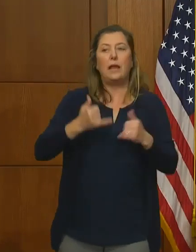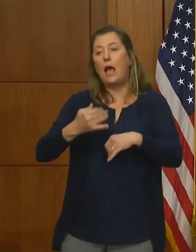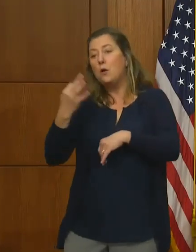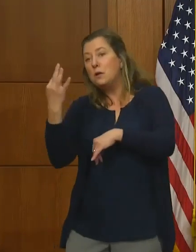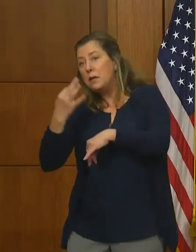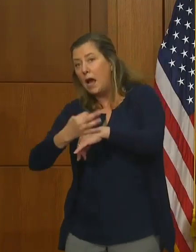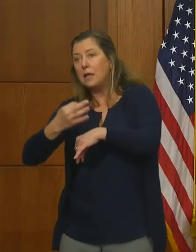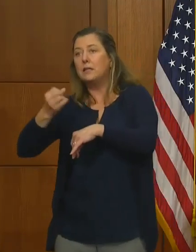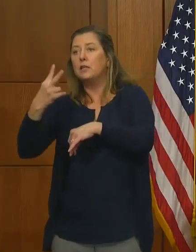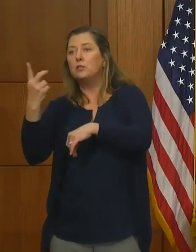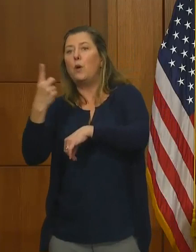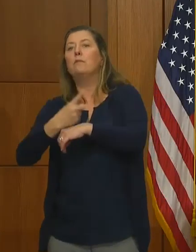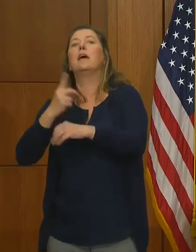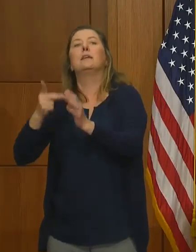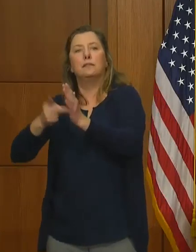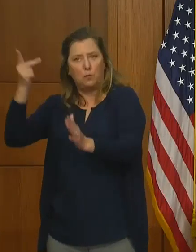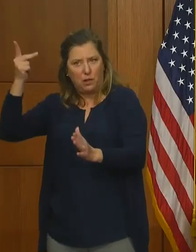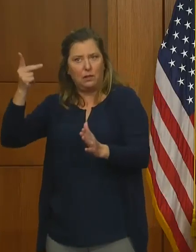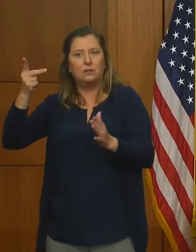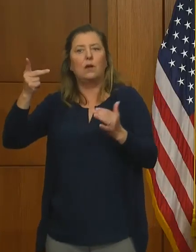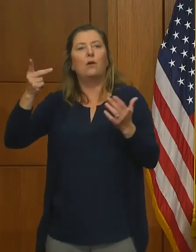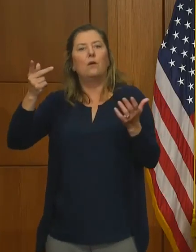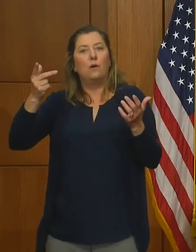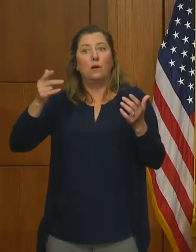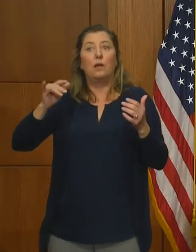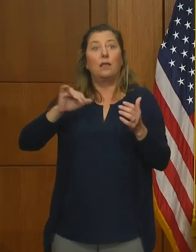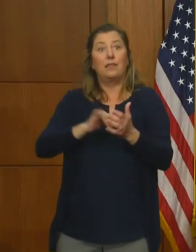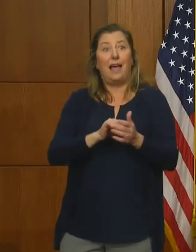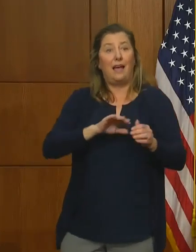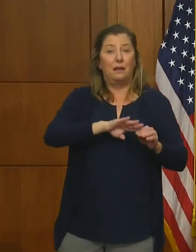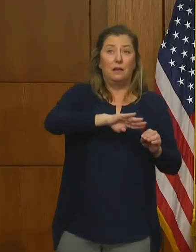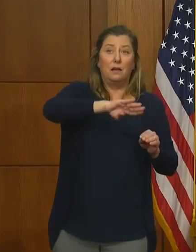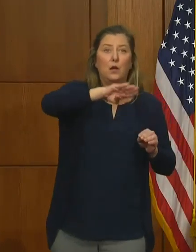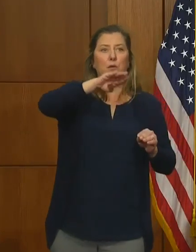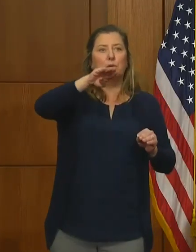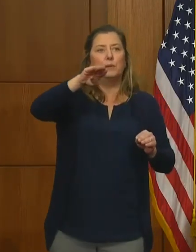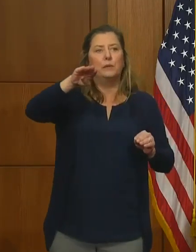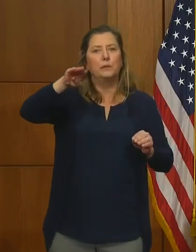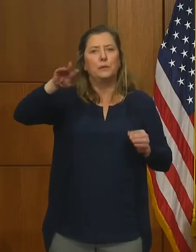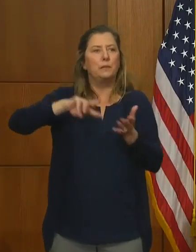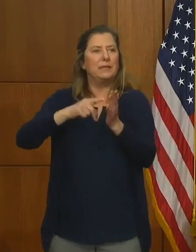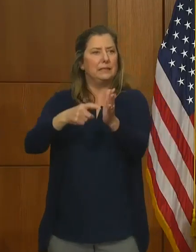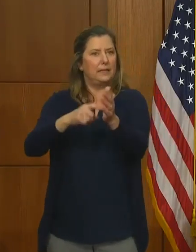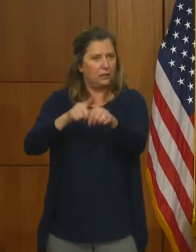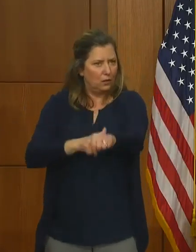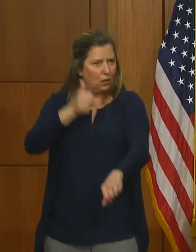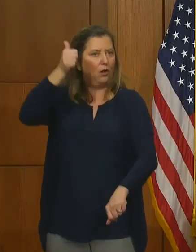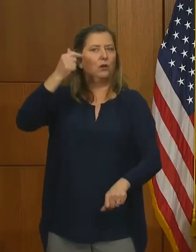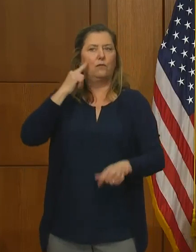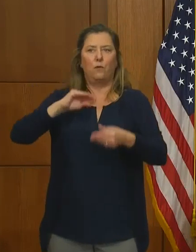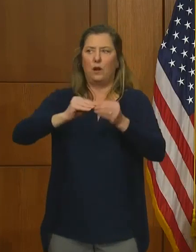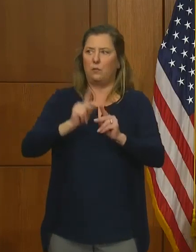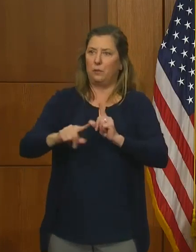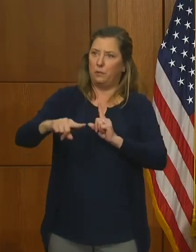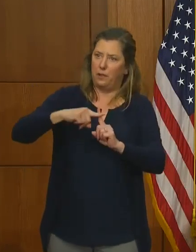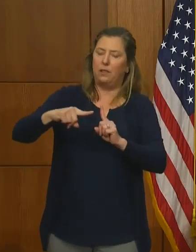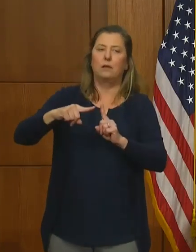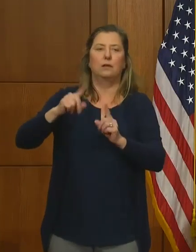DAYS TO DOUBLE AND NOW IT'S LIKE NINE TO TWELVE DAYS SO AS WE GET FARTHER OUT IT'S AS THAT